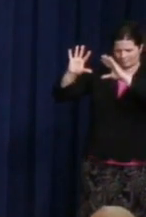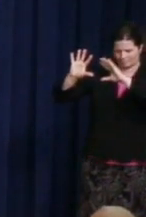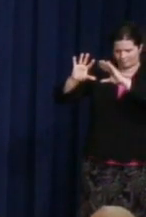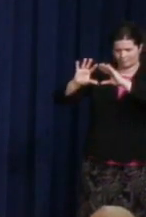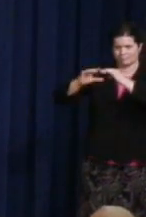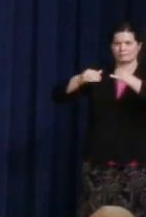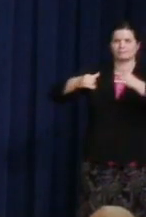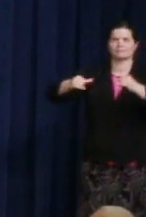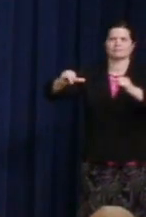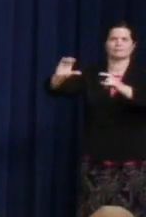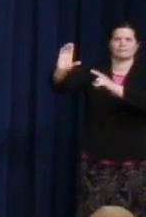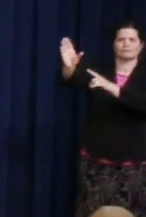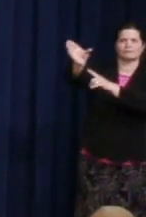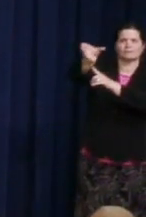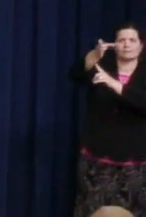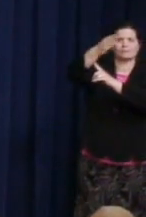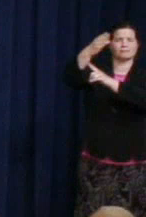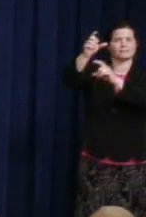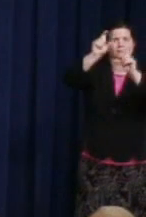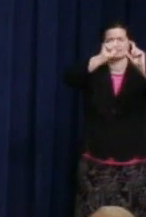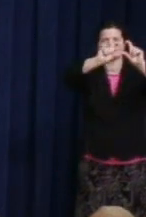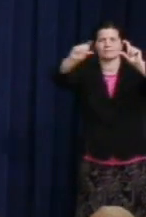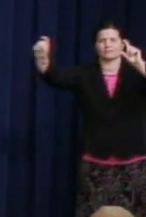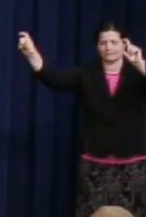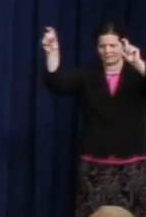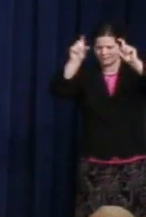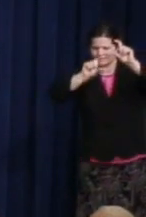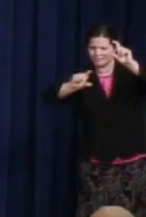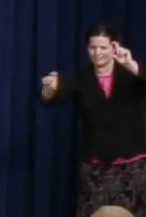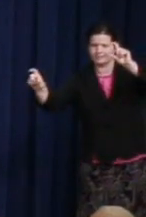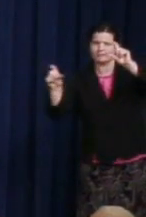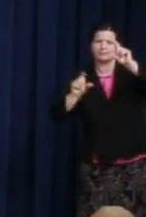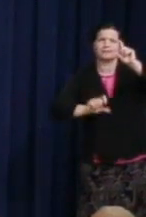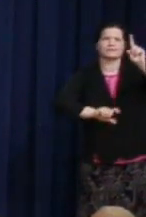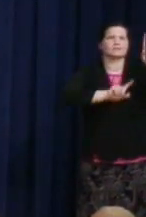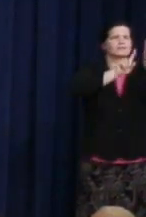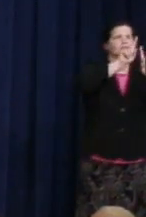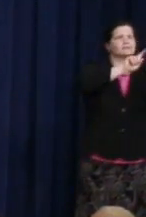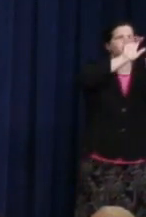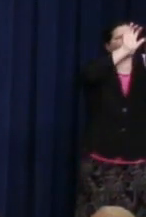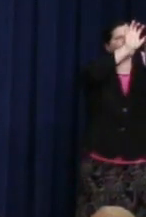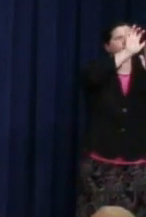Whose broad stripes and bright stars,